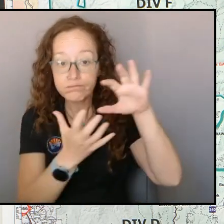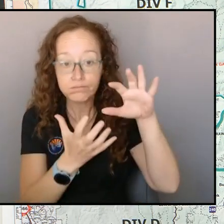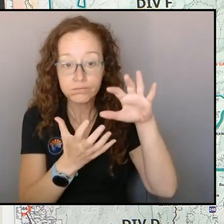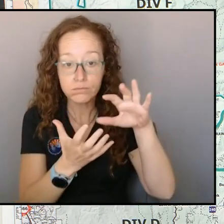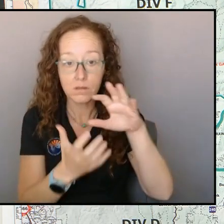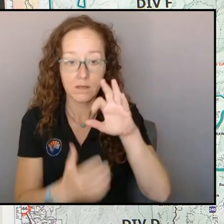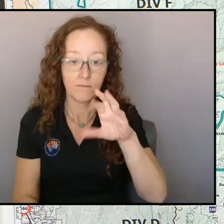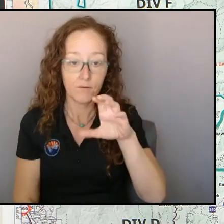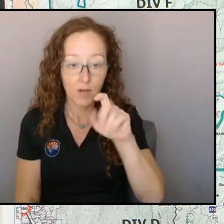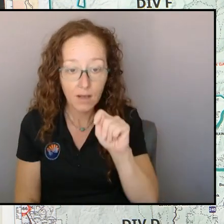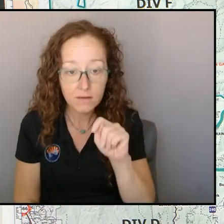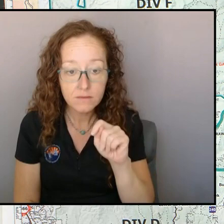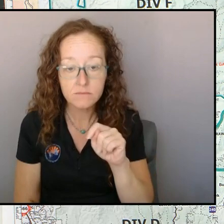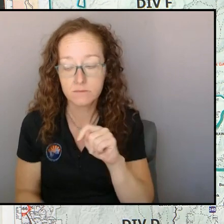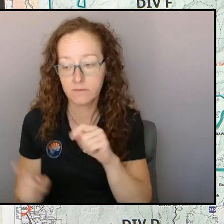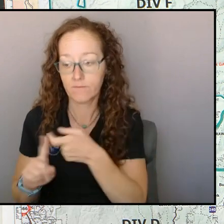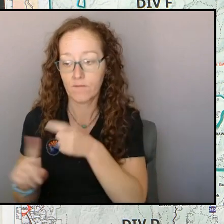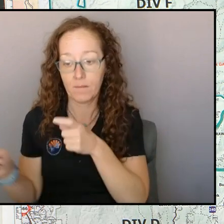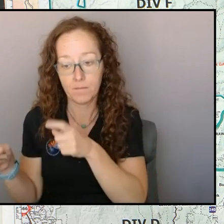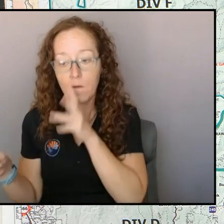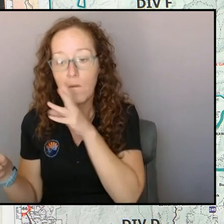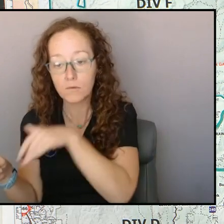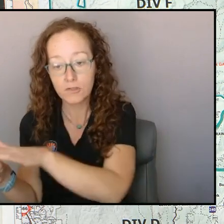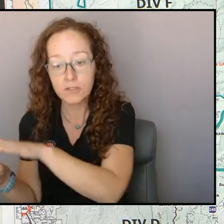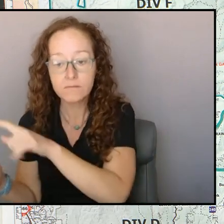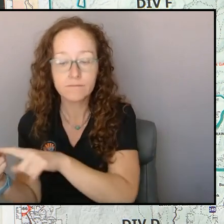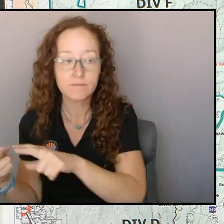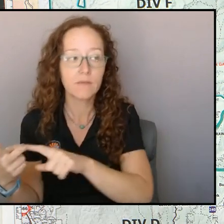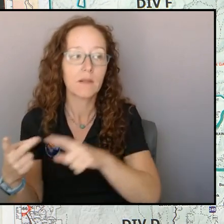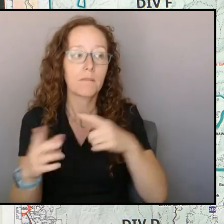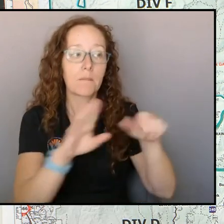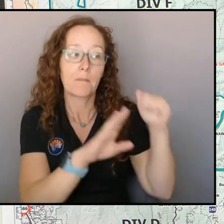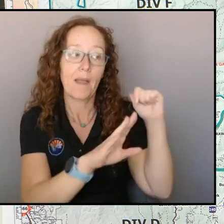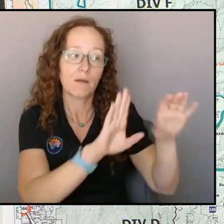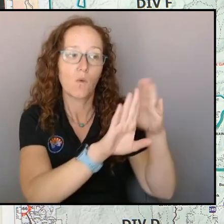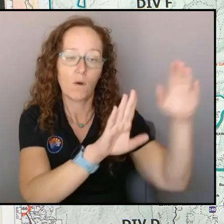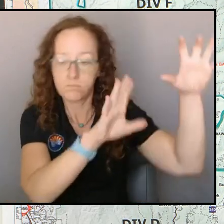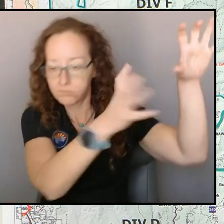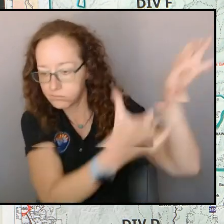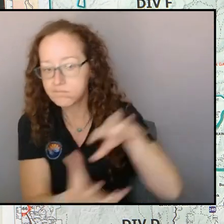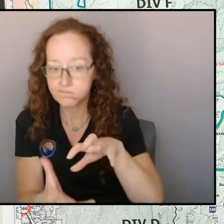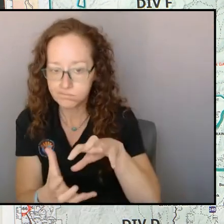backdoor portion of that most likely, and that's where we're going to see our great reduction in temperatures.